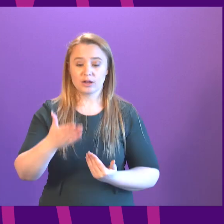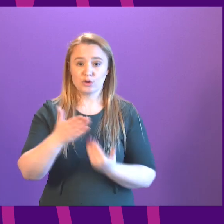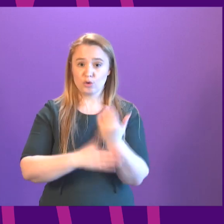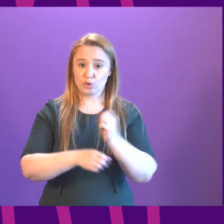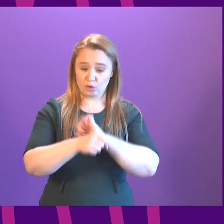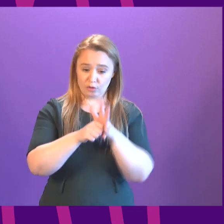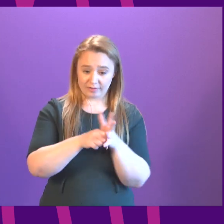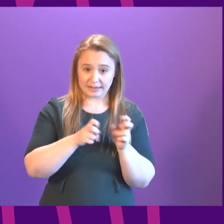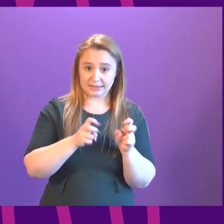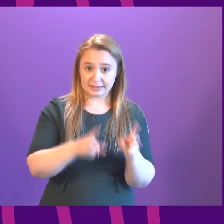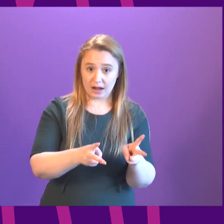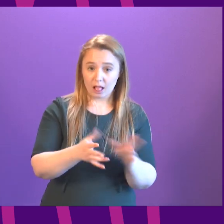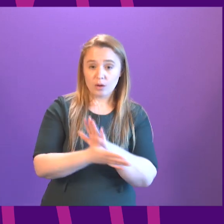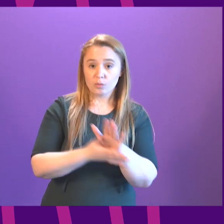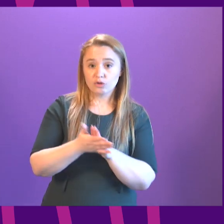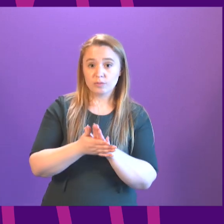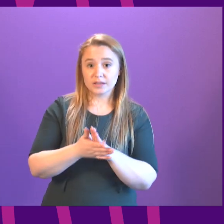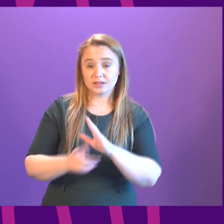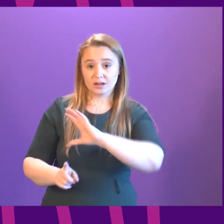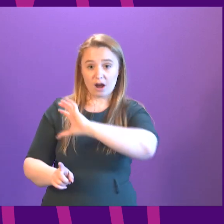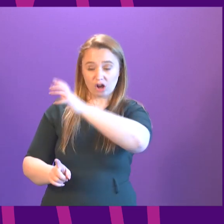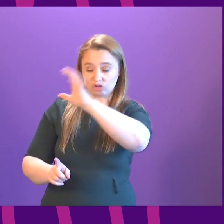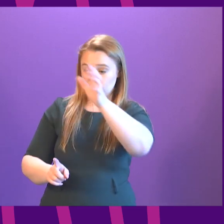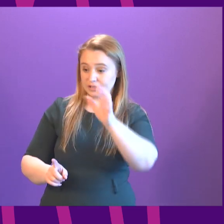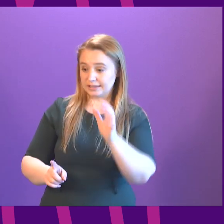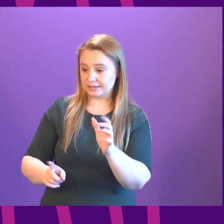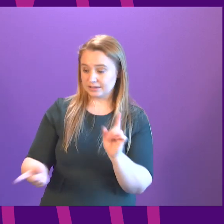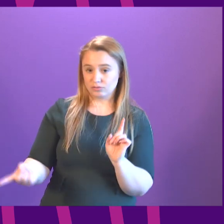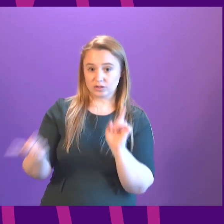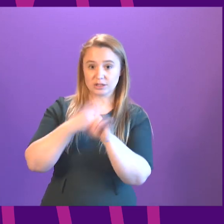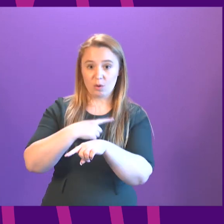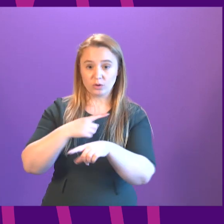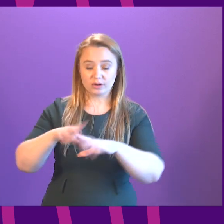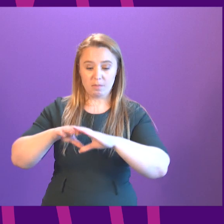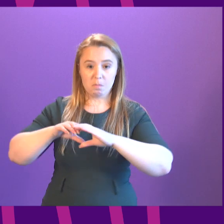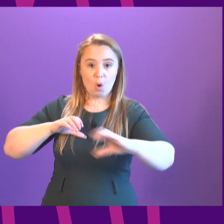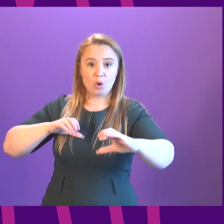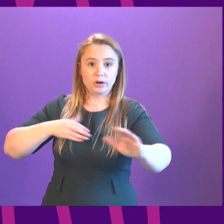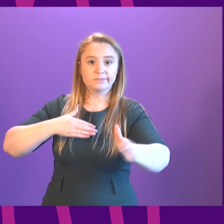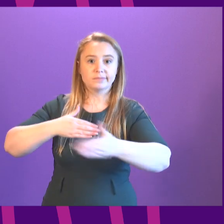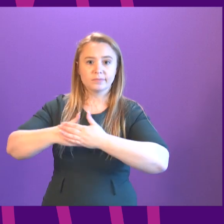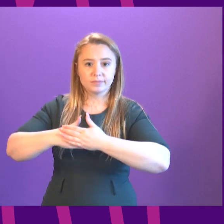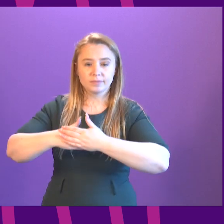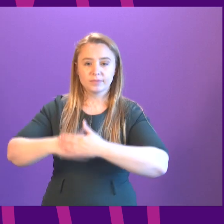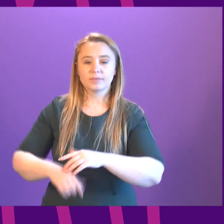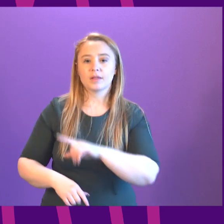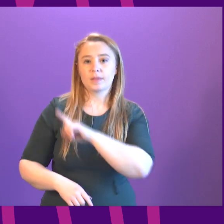countries to respond, and the issues around the border are part of dealing with that particular